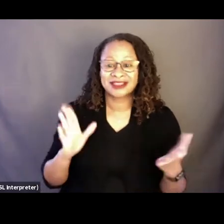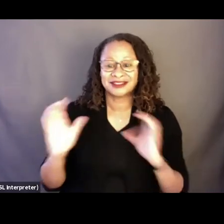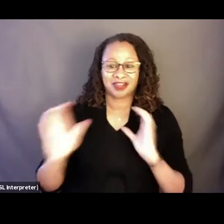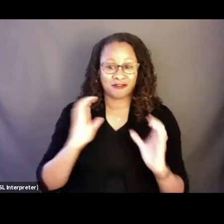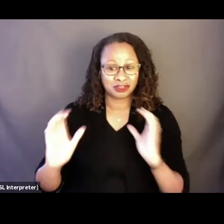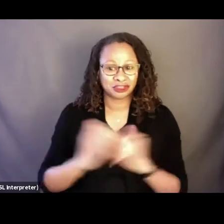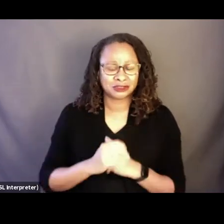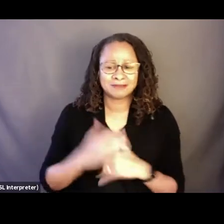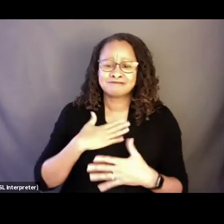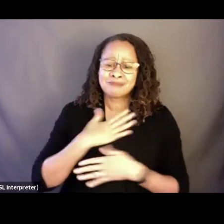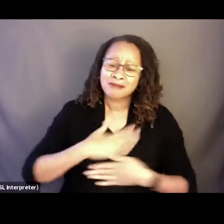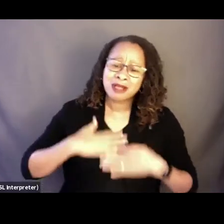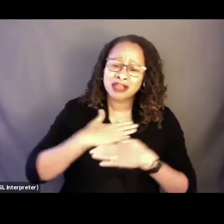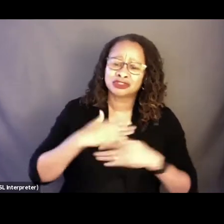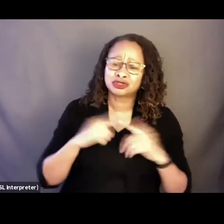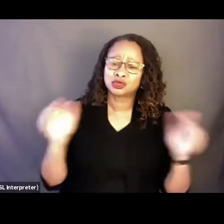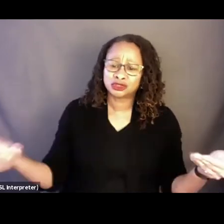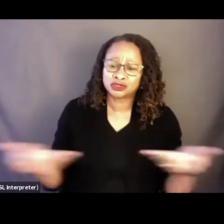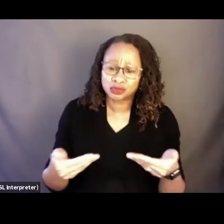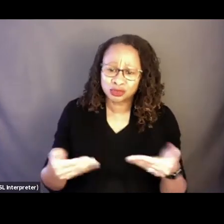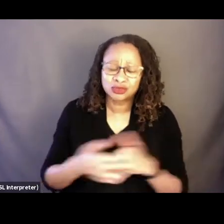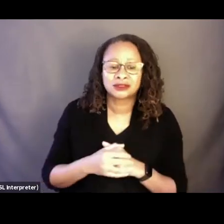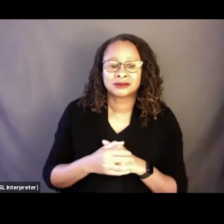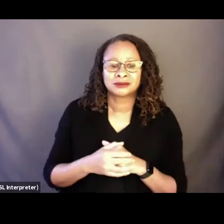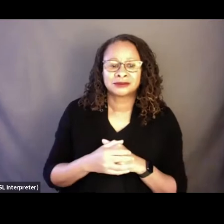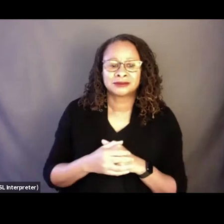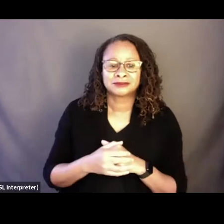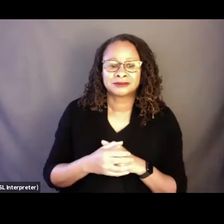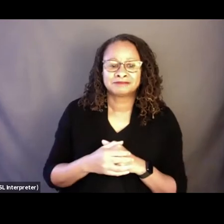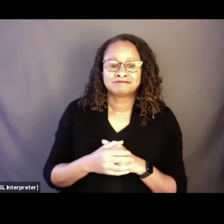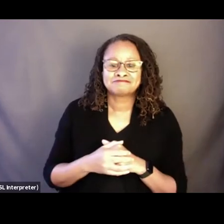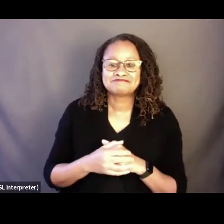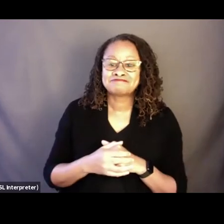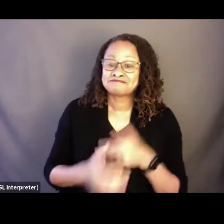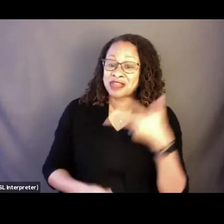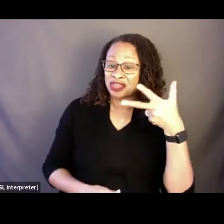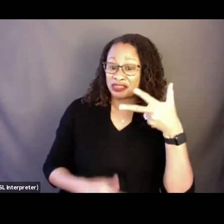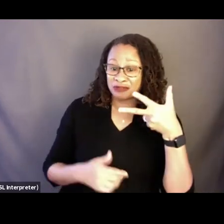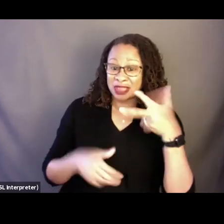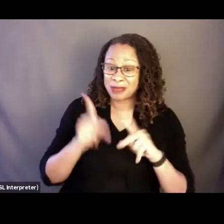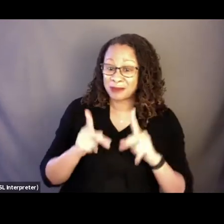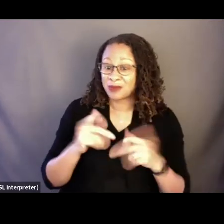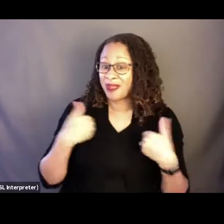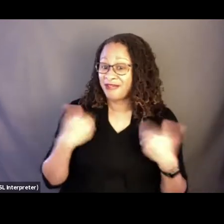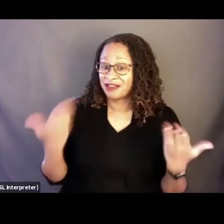It is my pleasure to introduce the three people that we have here to talk about the film.